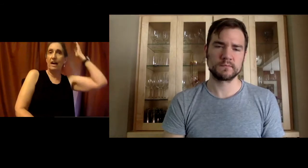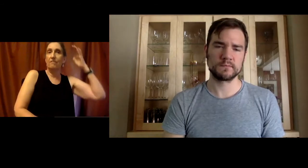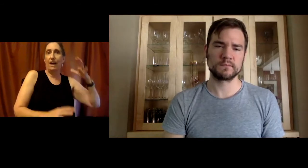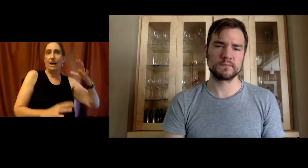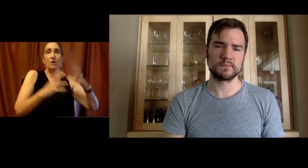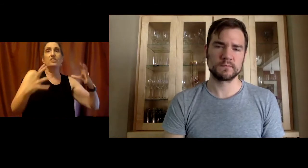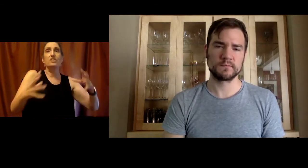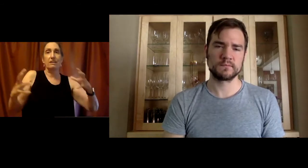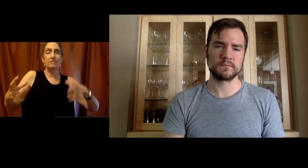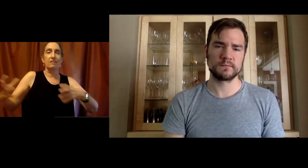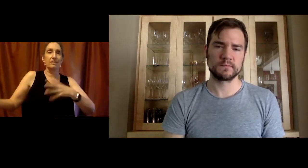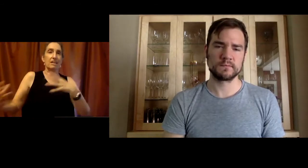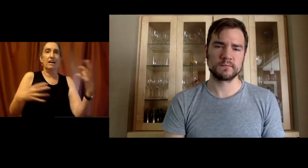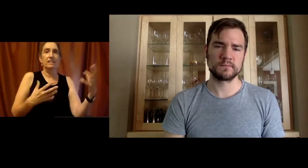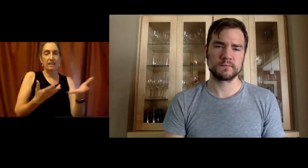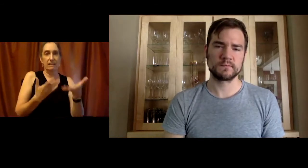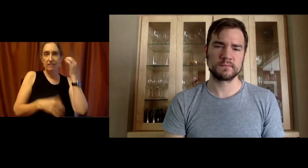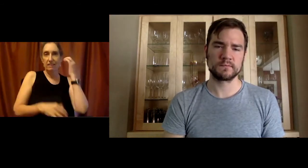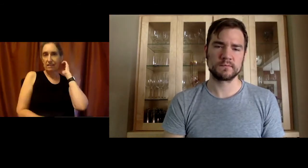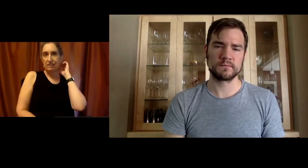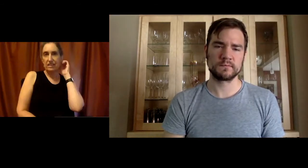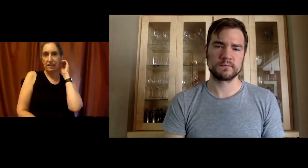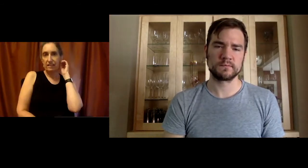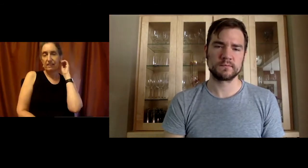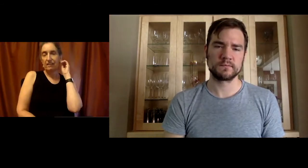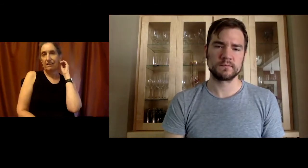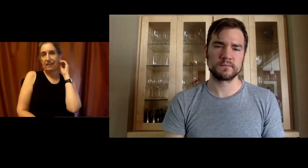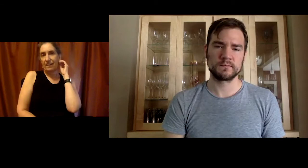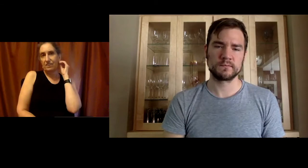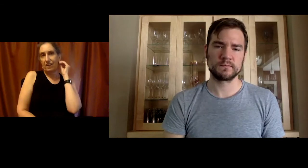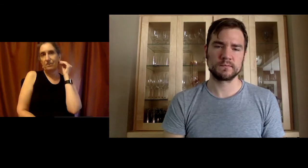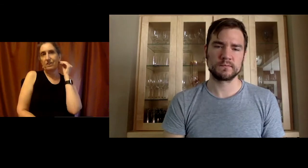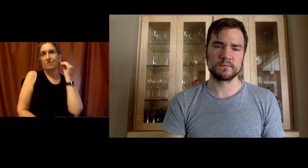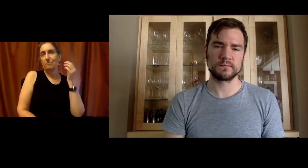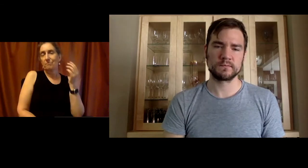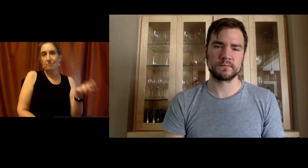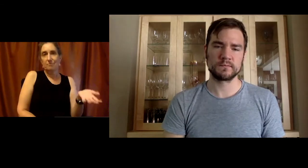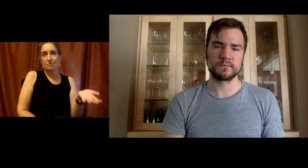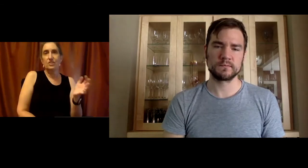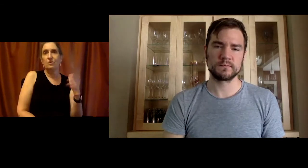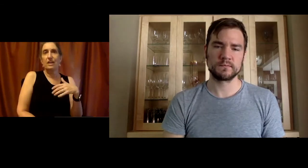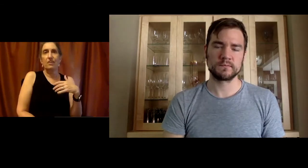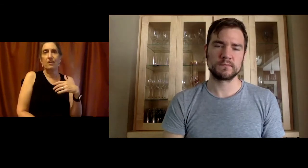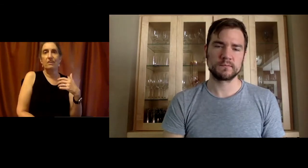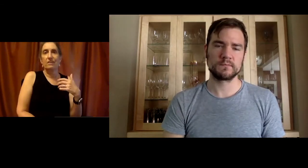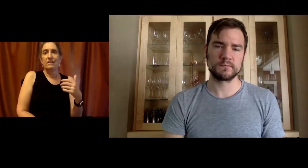have had projects on the side, like Nic and Alexandra did a show together.